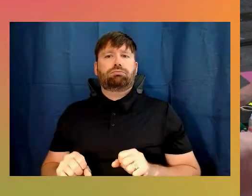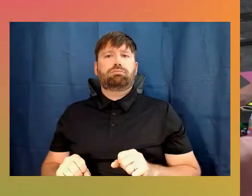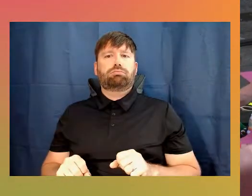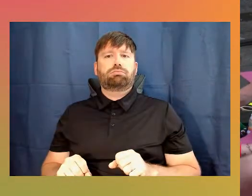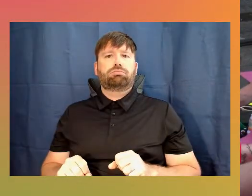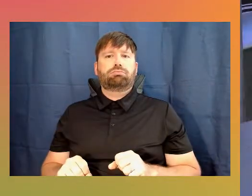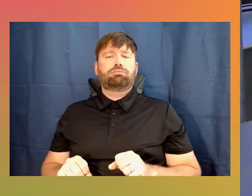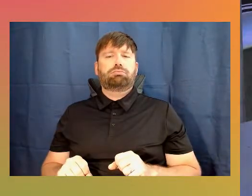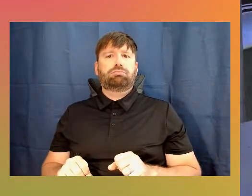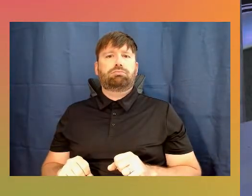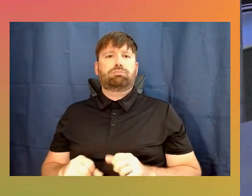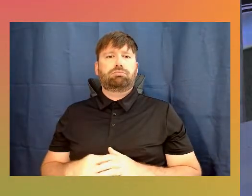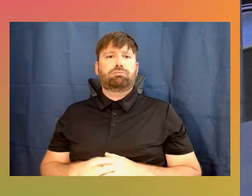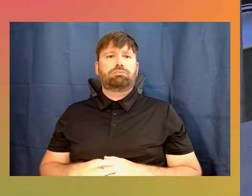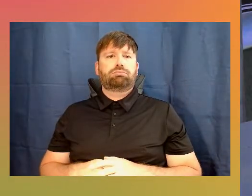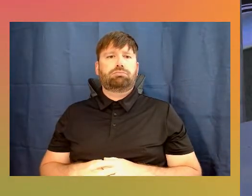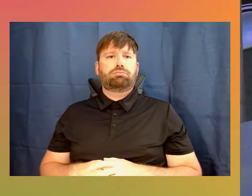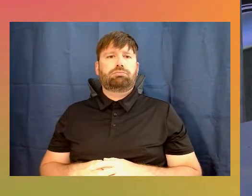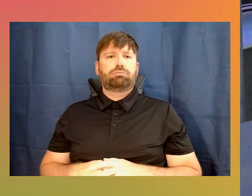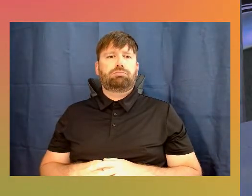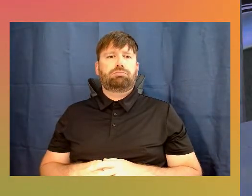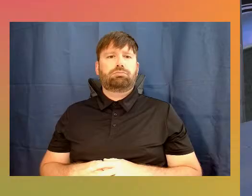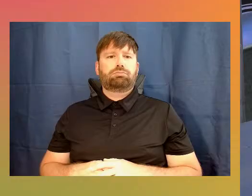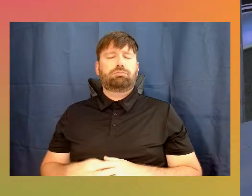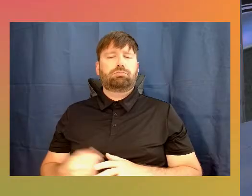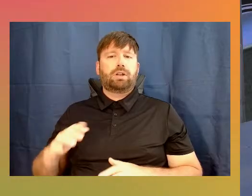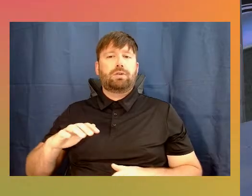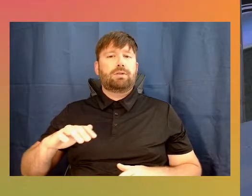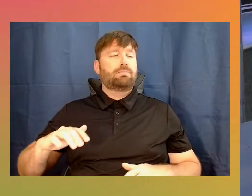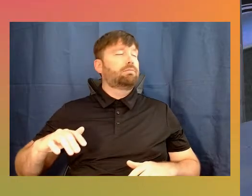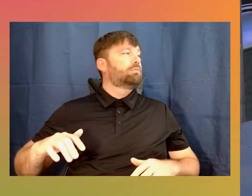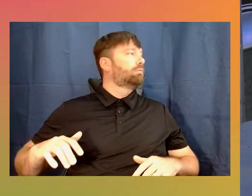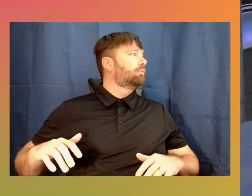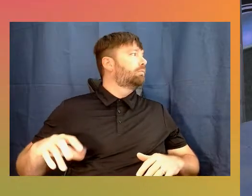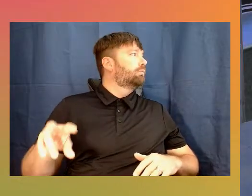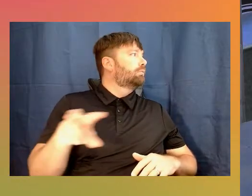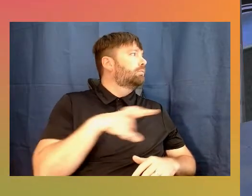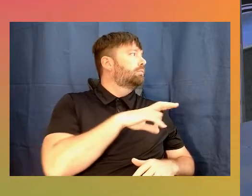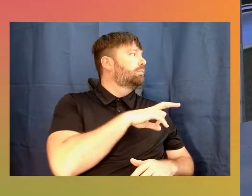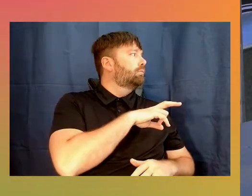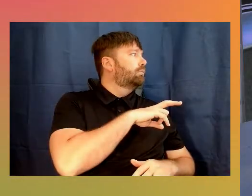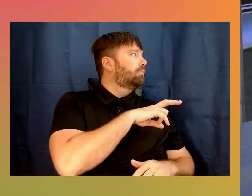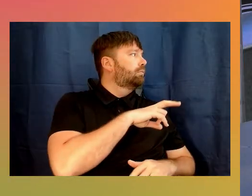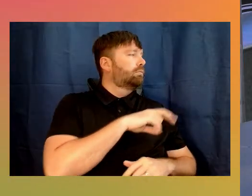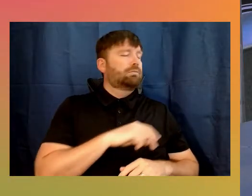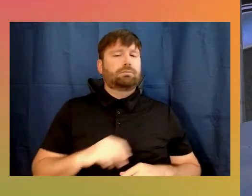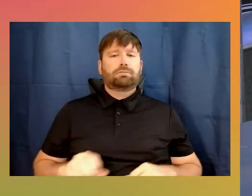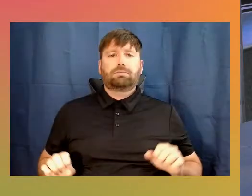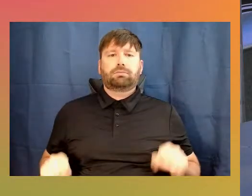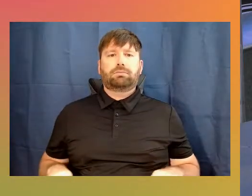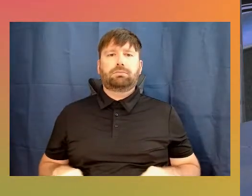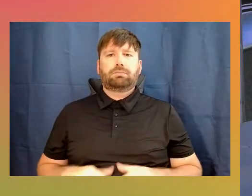AS YOU EXHALE, GENTLY DRAPED THE LEFT KNEE OVER TOWARDS THE